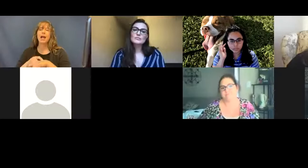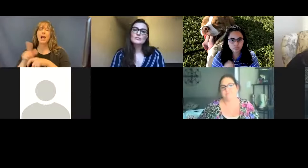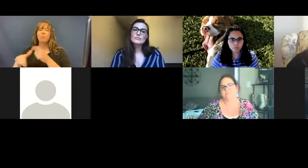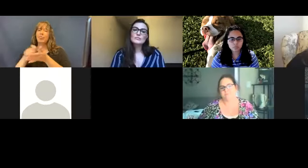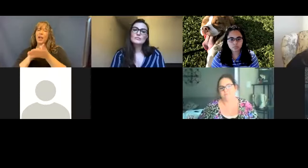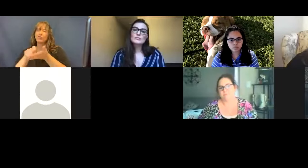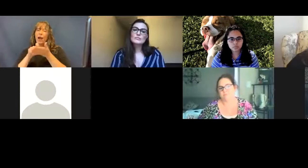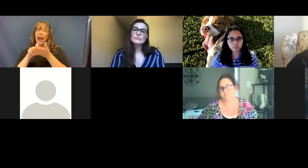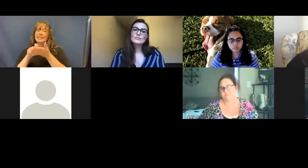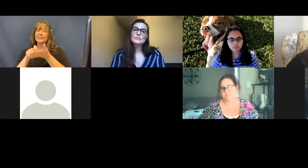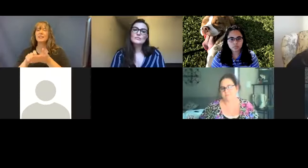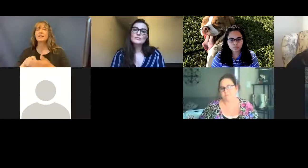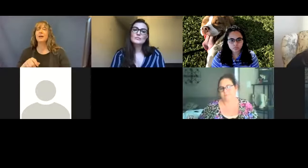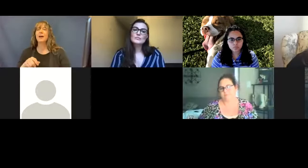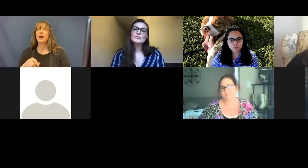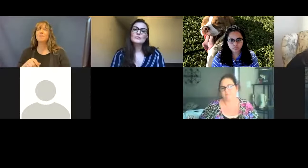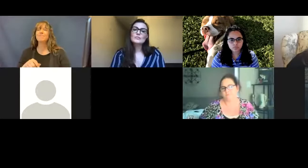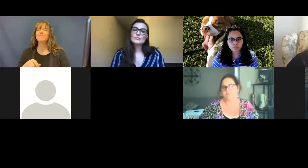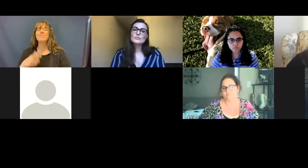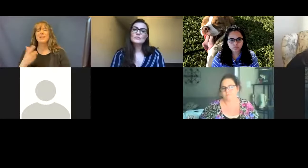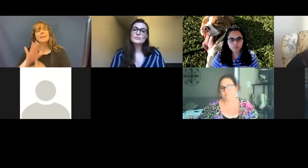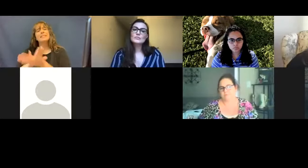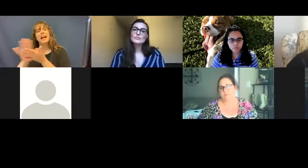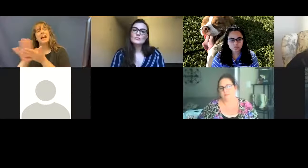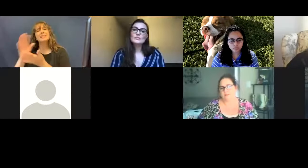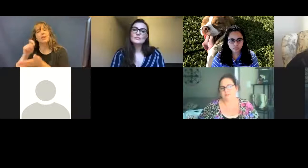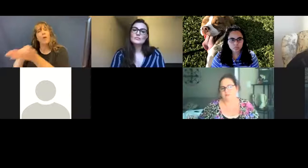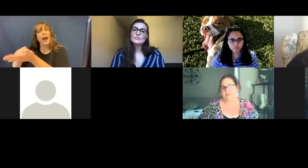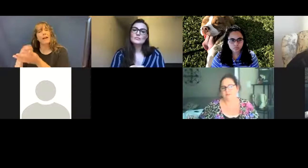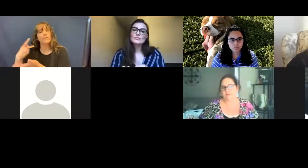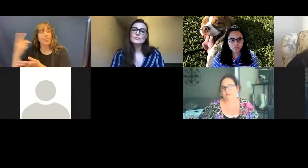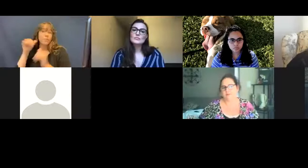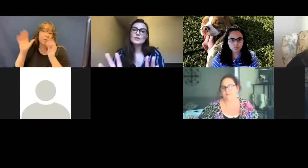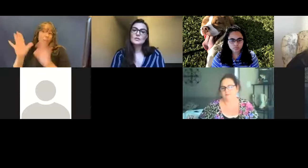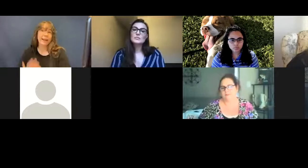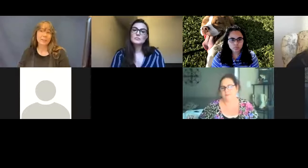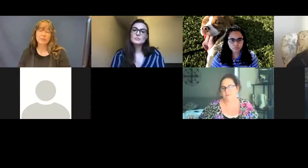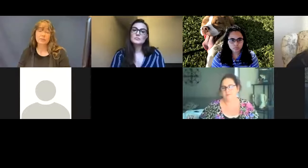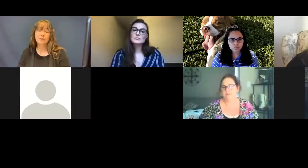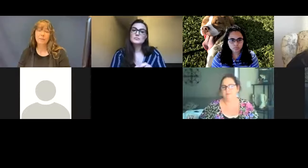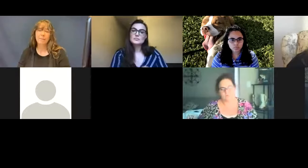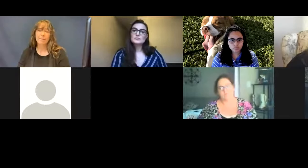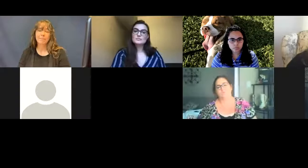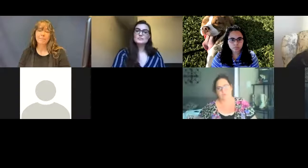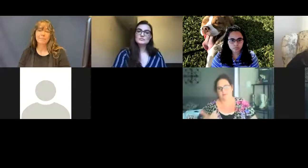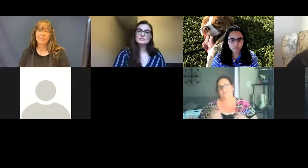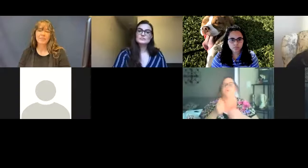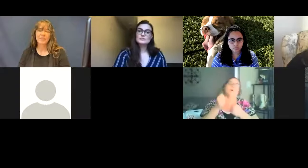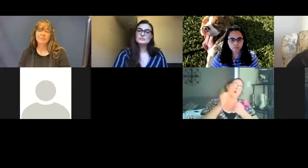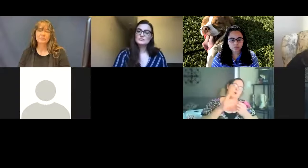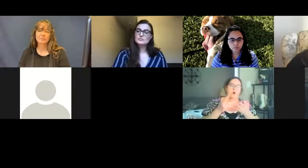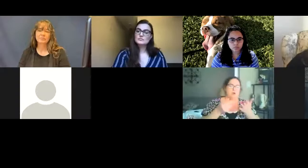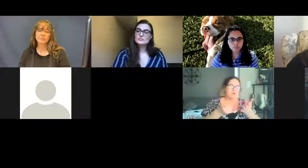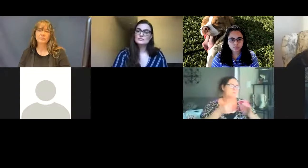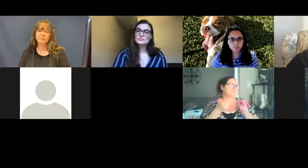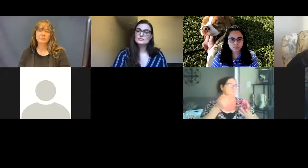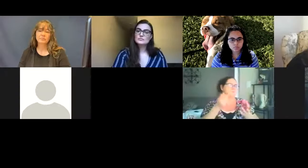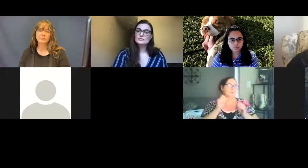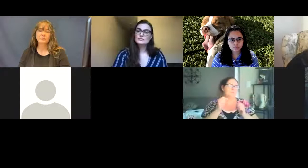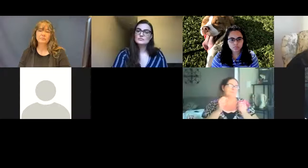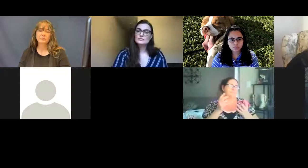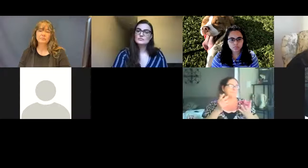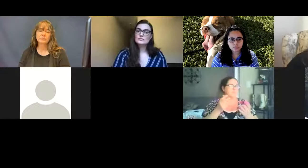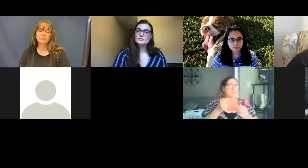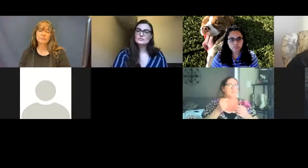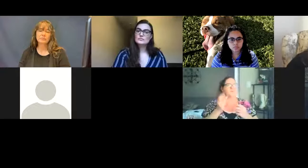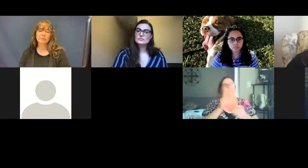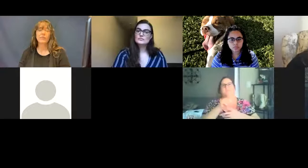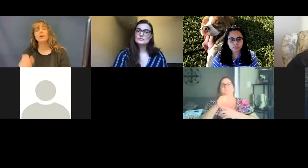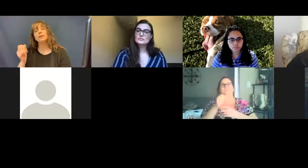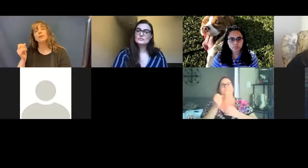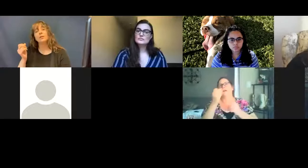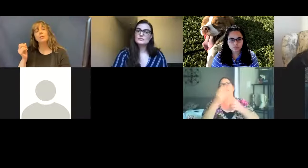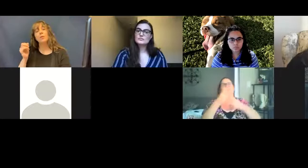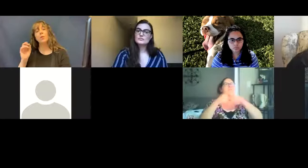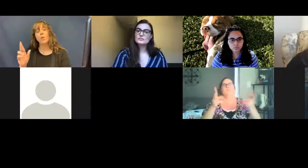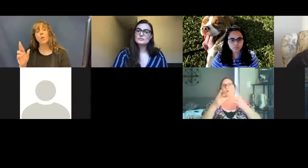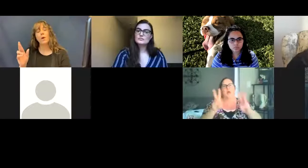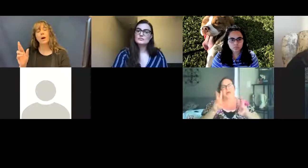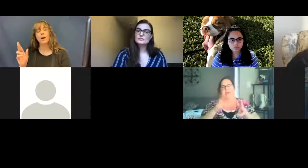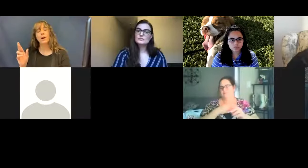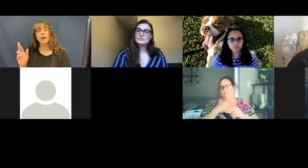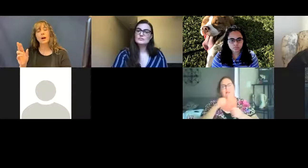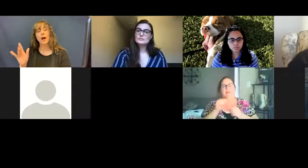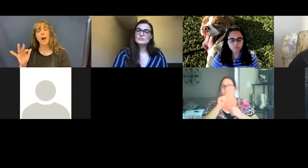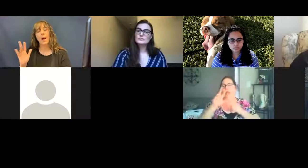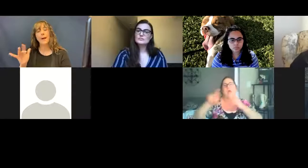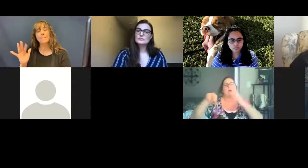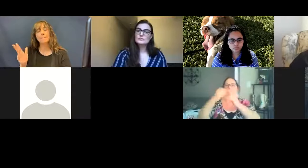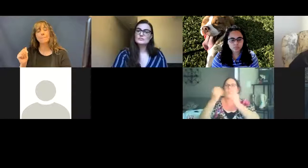write when we're talking back and forth. That would be great. Or just finding different